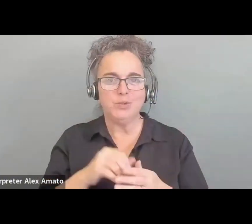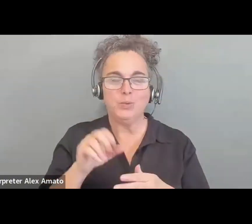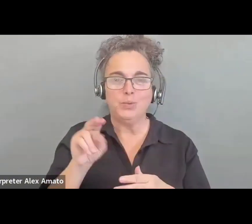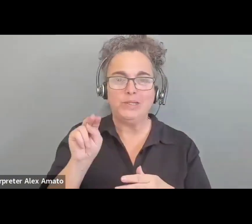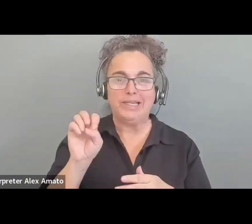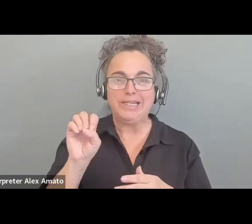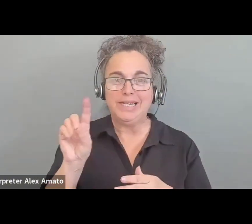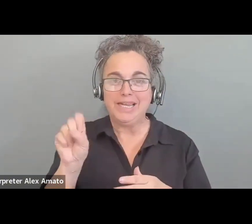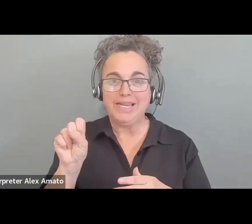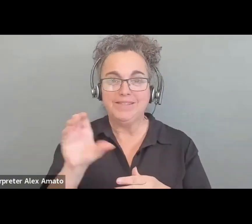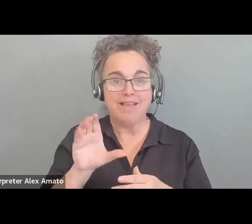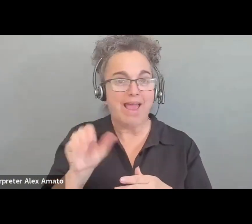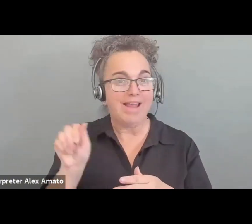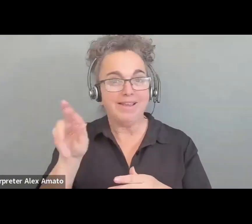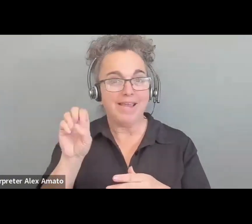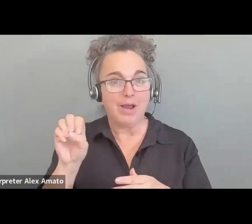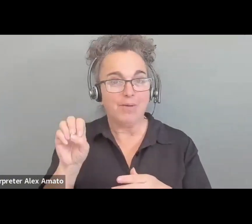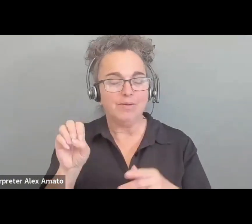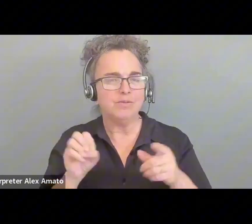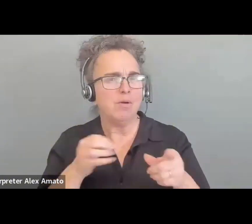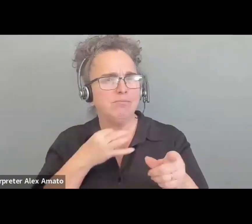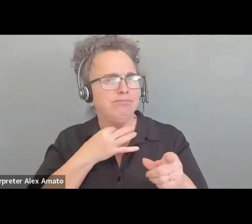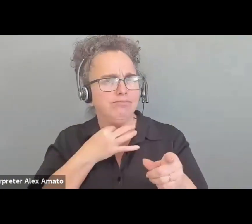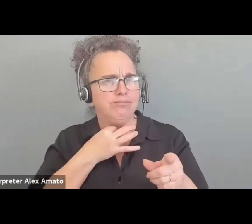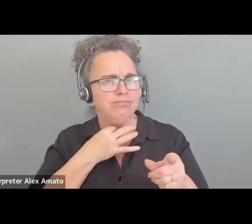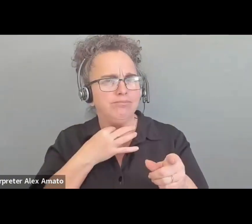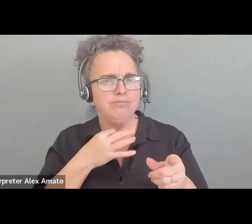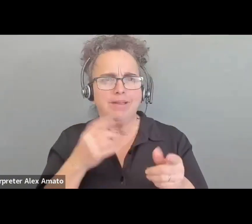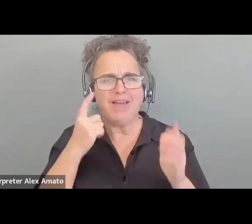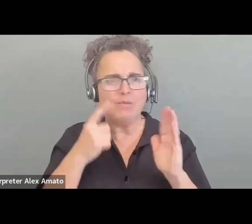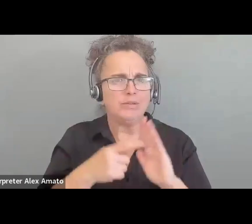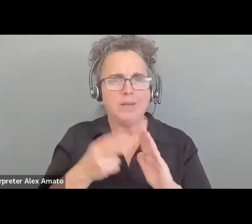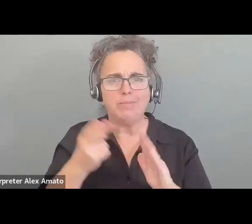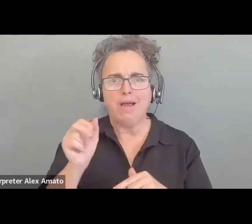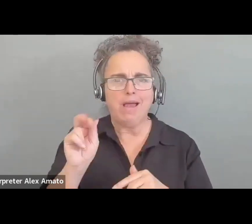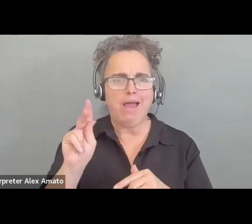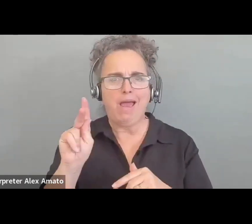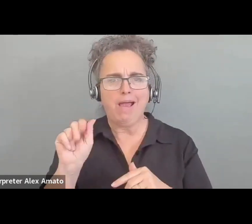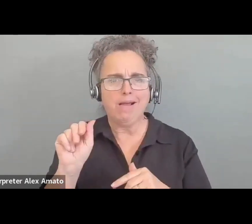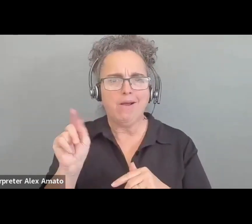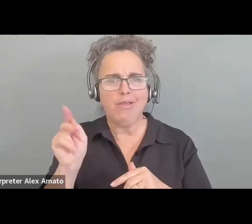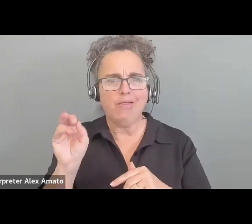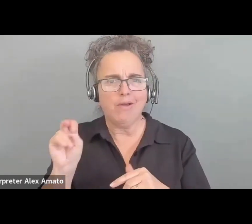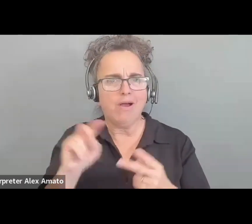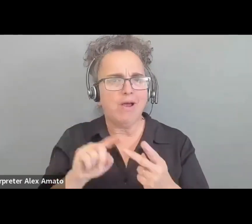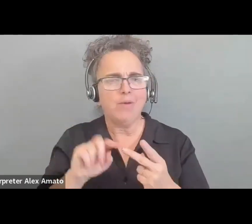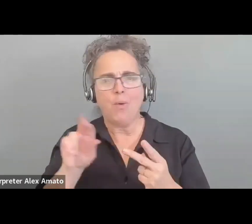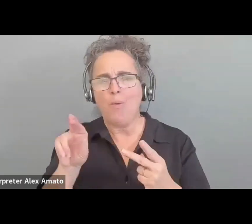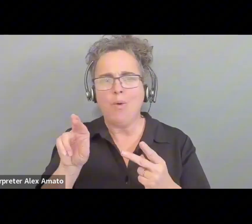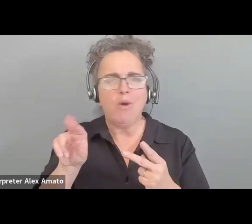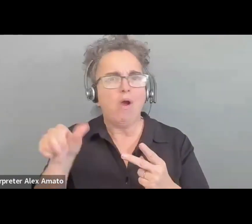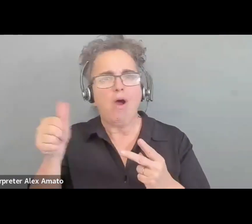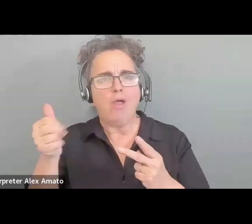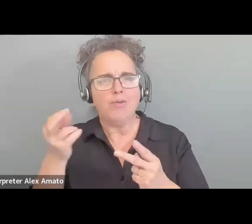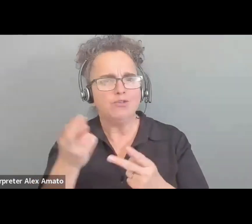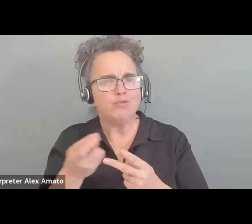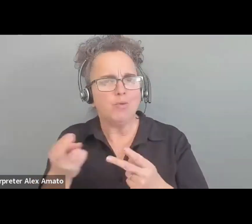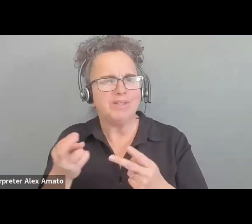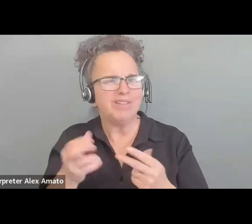They're curious after something like a hackathon or other sourcing, how you test with the disabled community